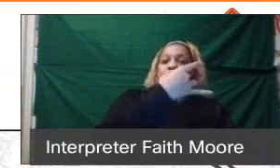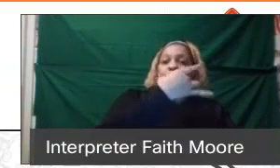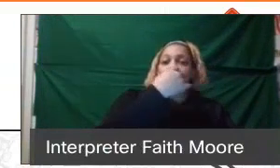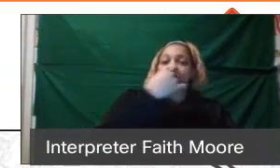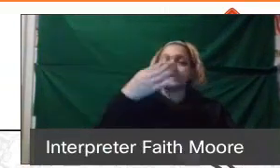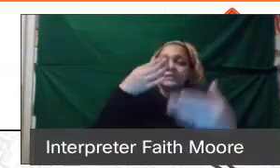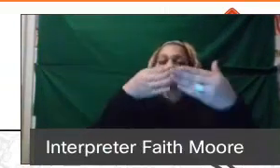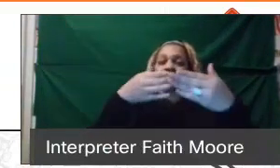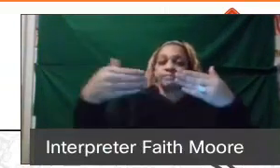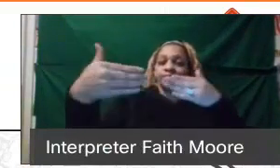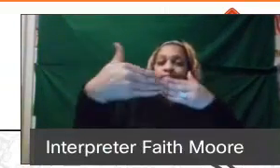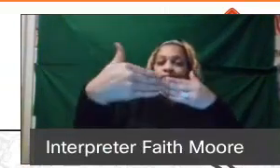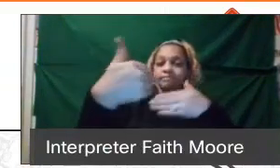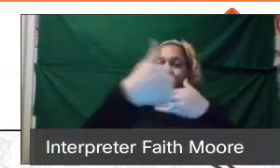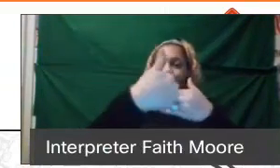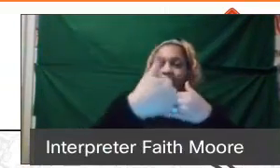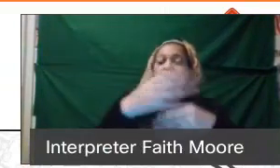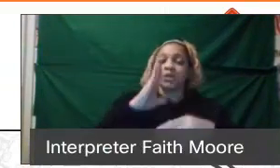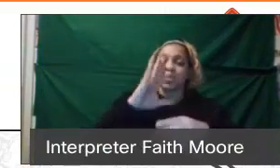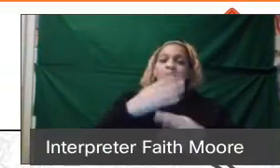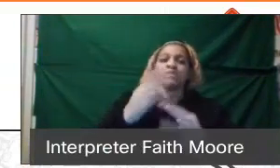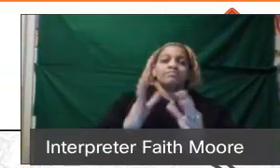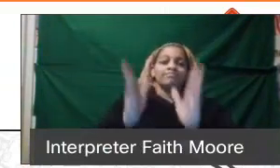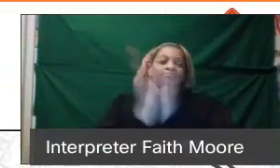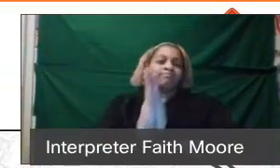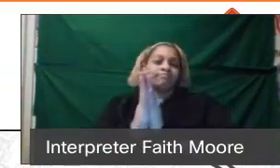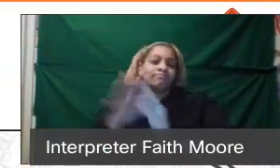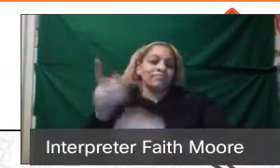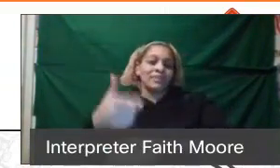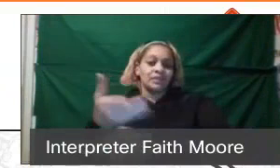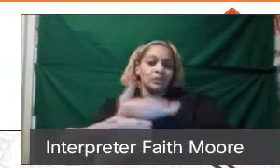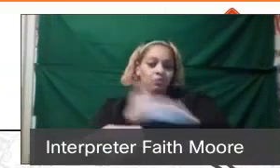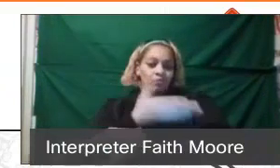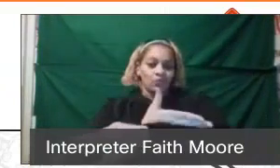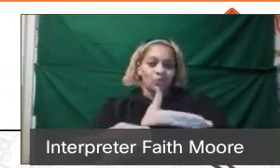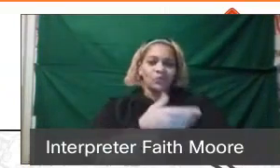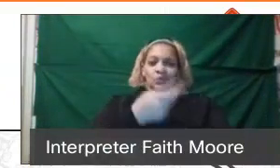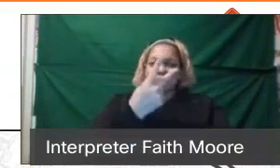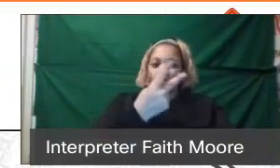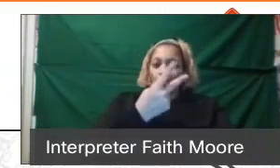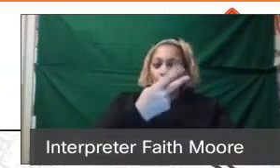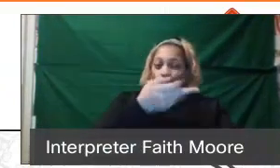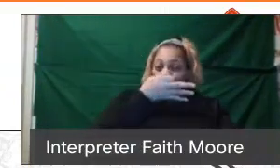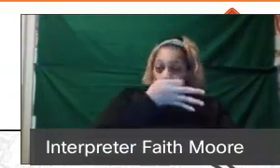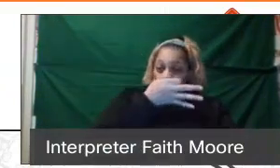That will require improvement for the project. 2 of them are so close together. You can see it's sort of like.